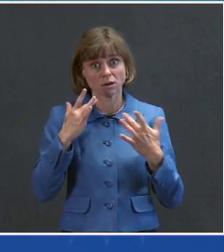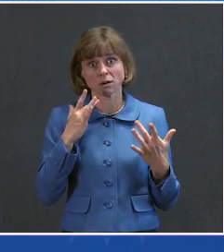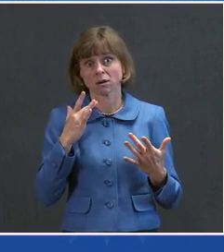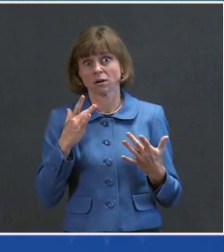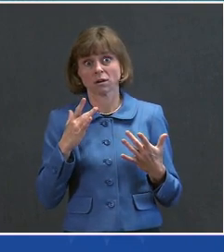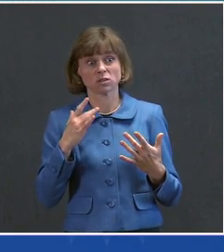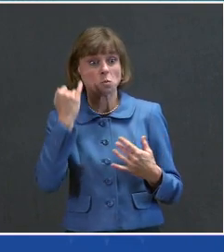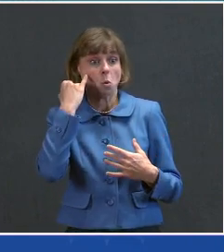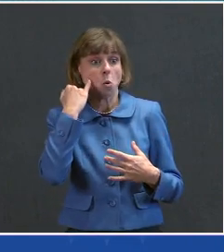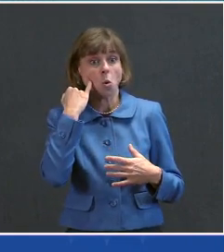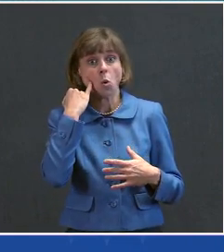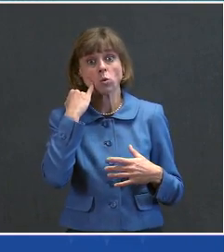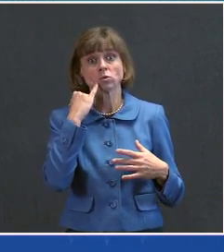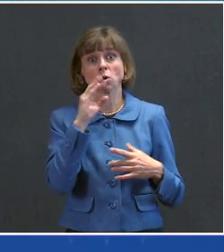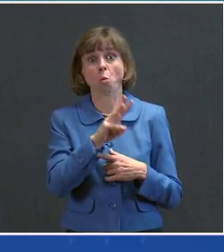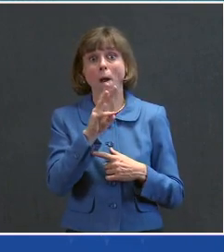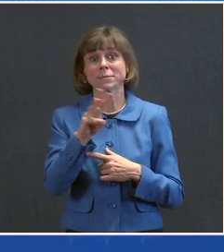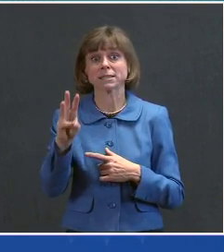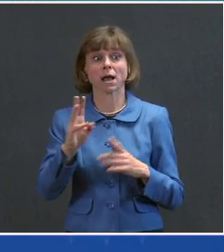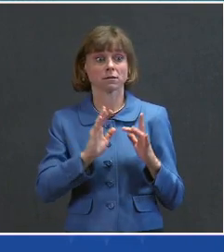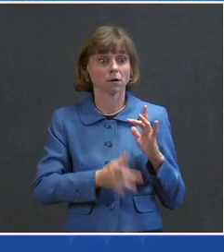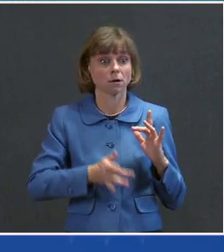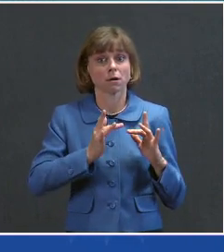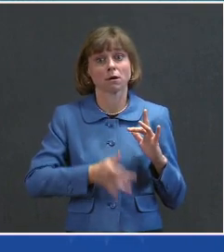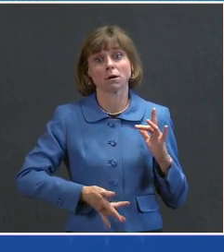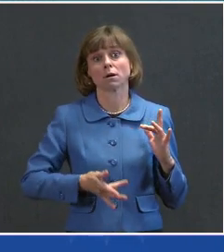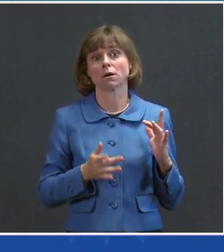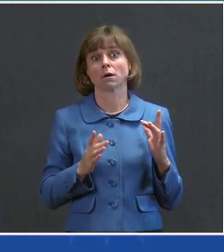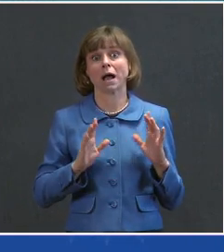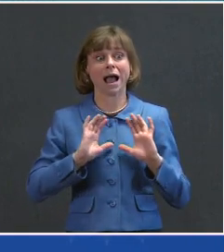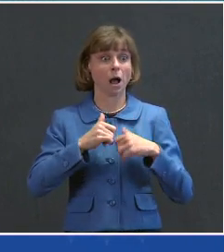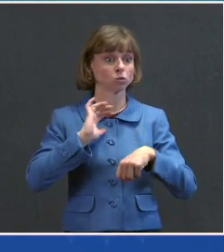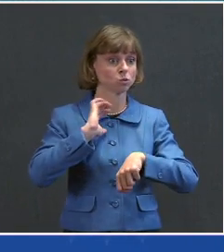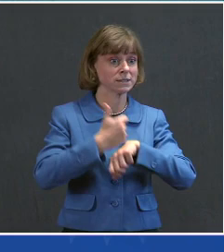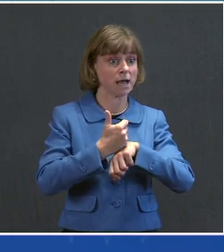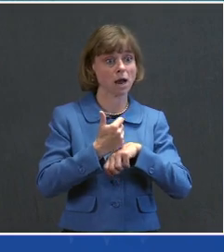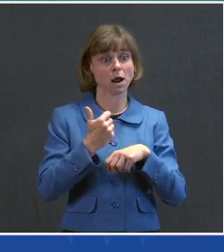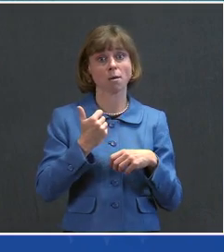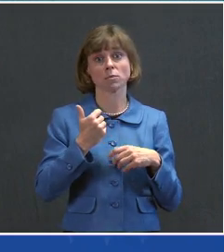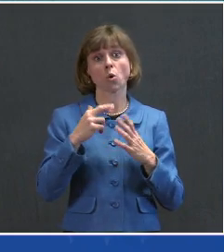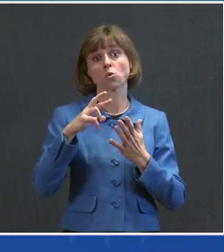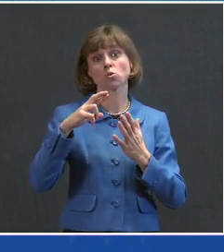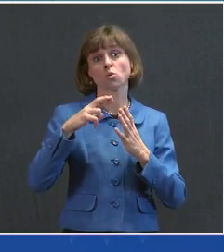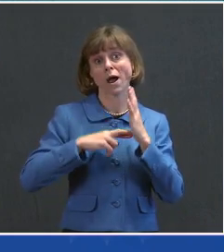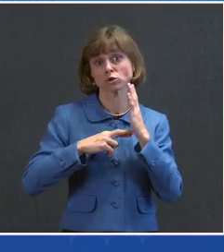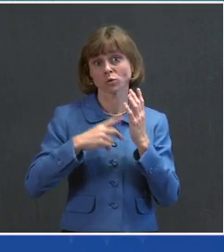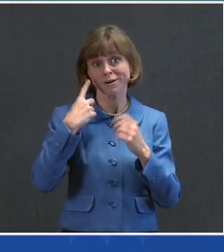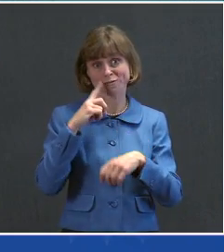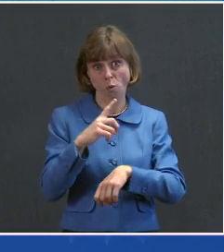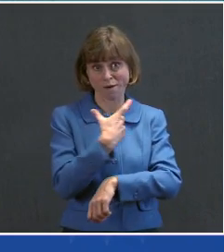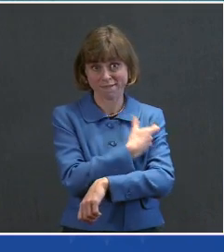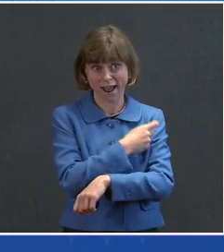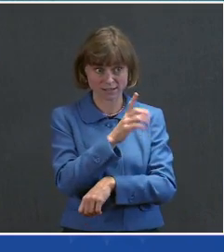and their implementation of vaccine registration systems, is the federal government offering assistance --